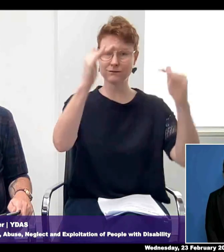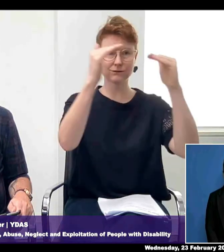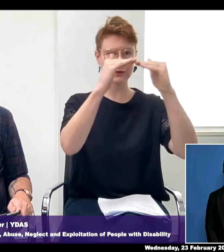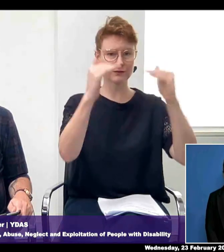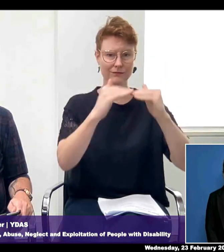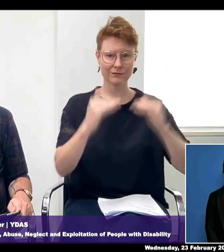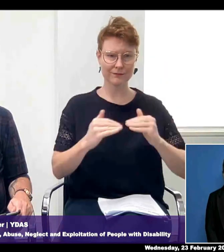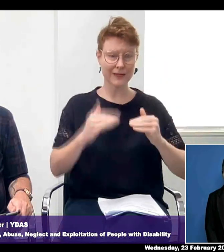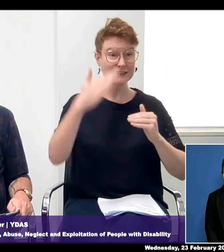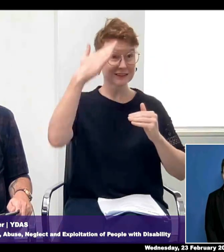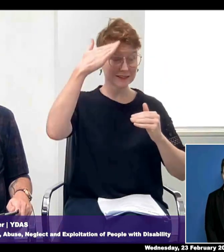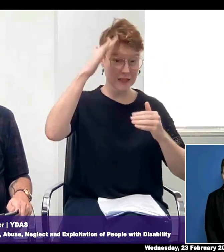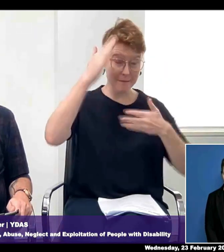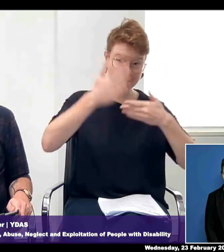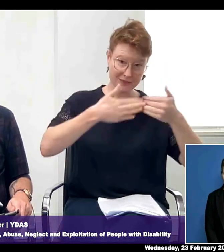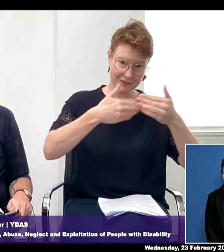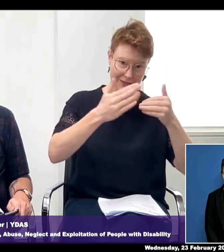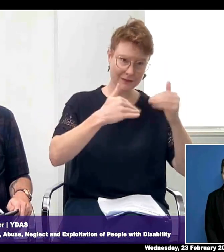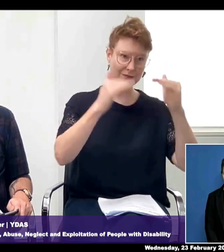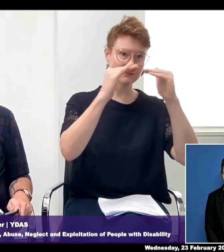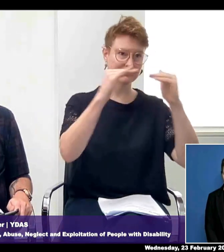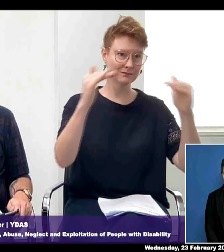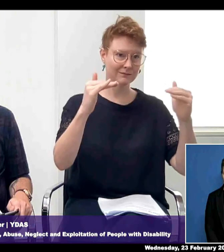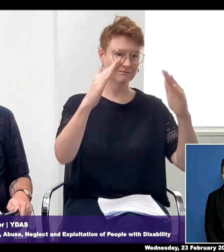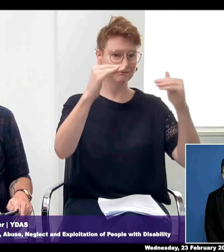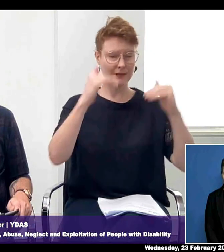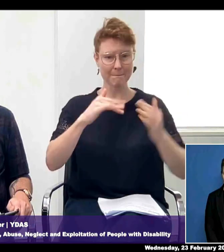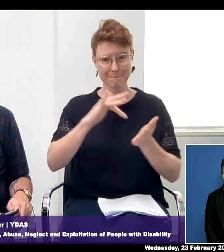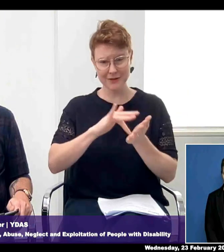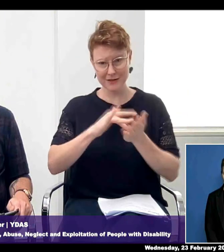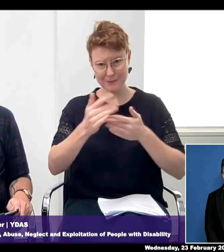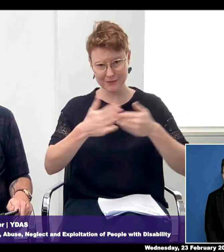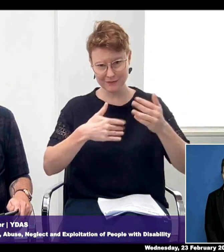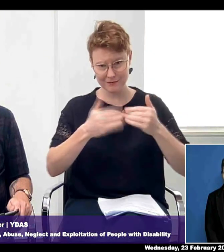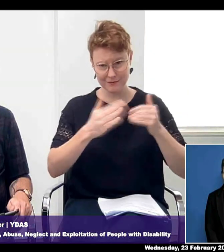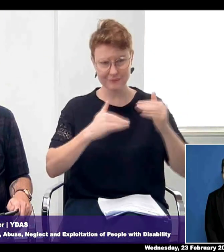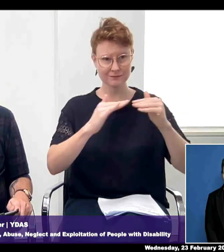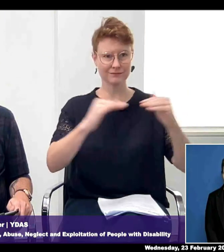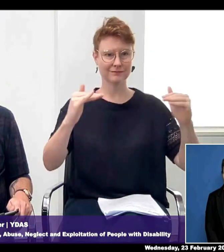Firstly, is that we have disabled people at all levels, management levels, middle